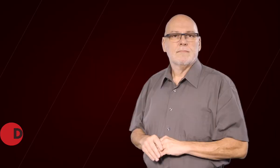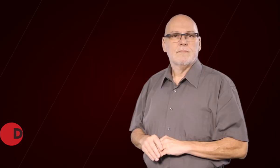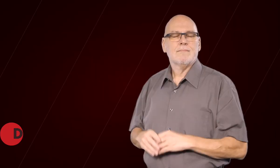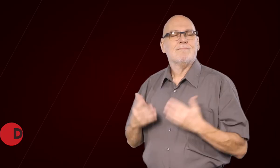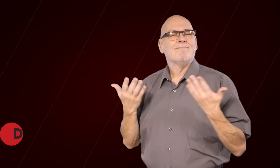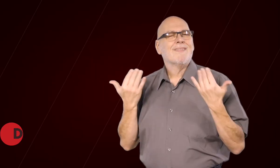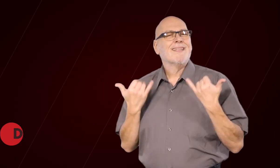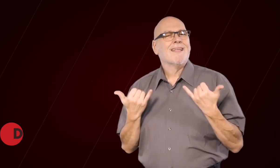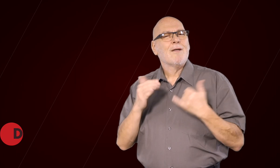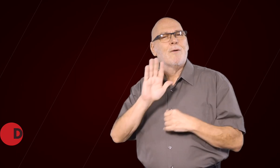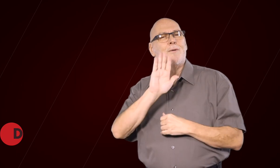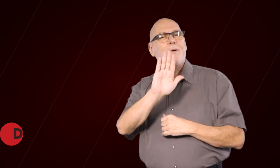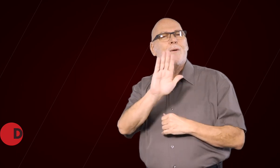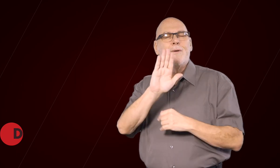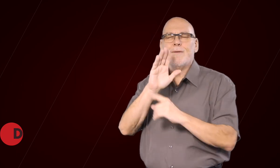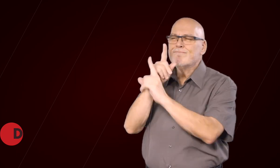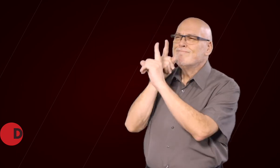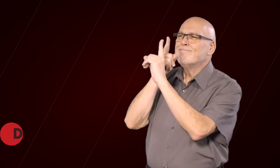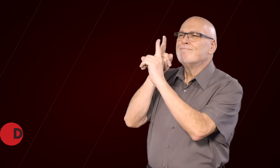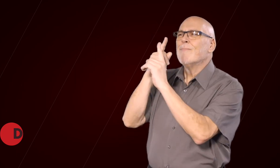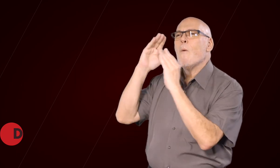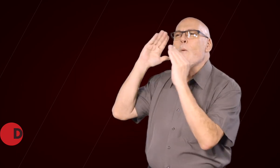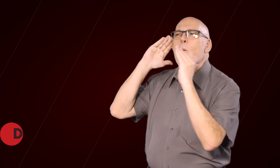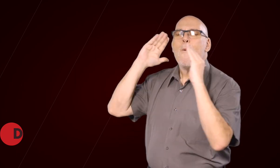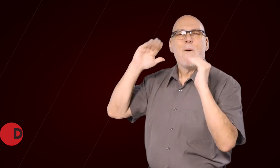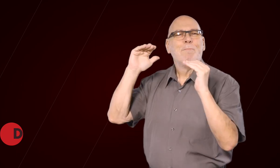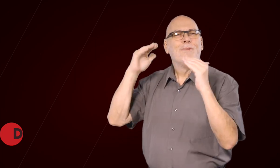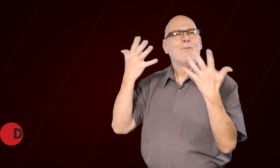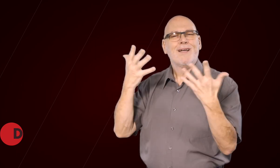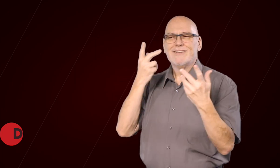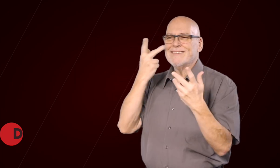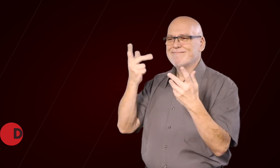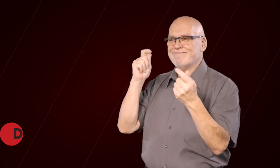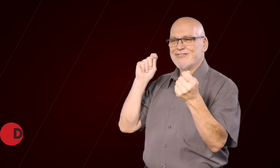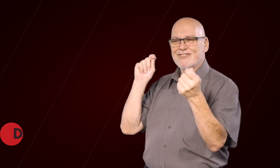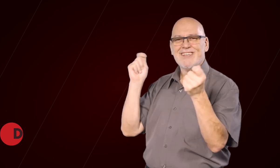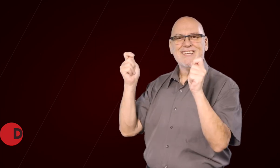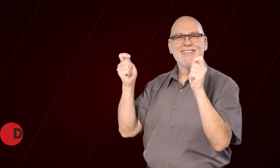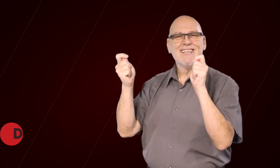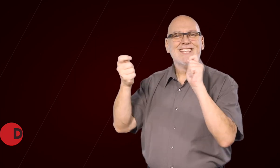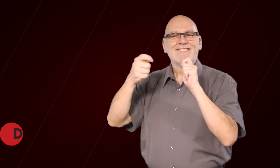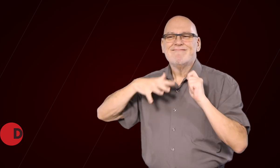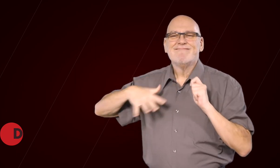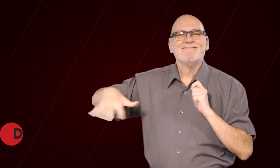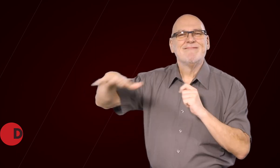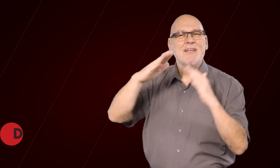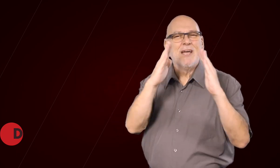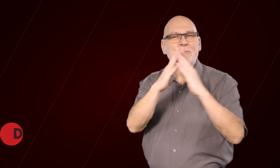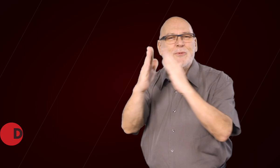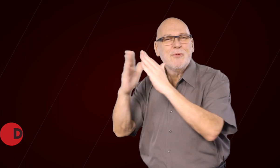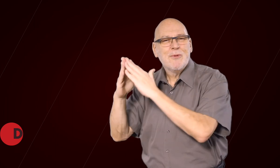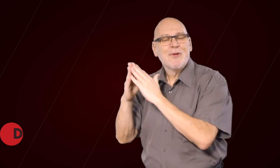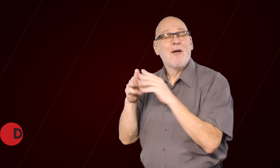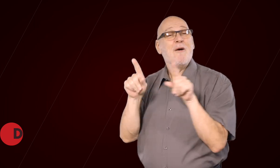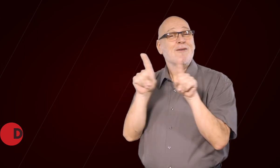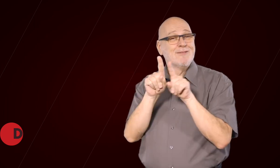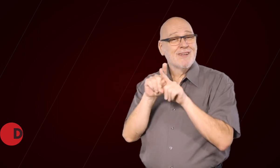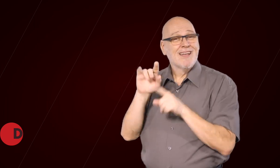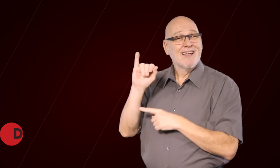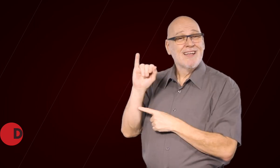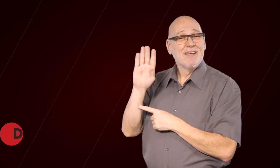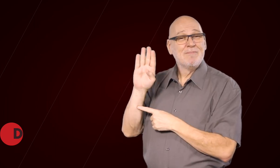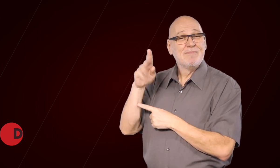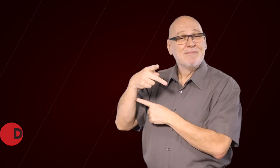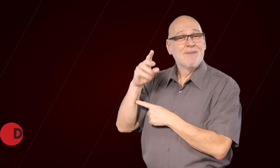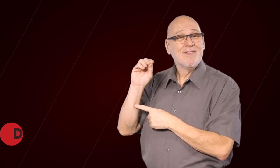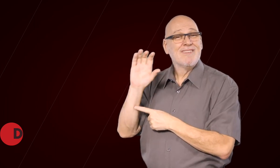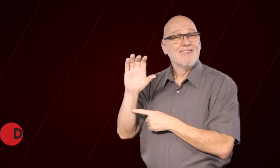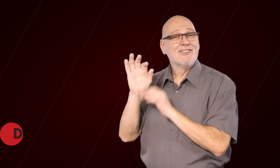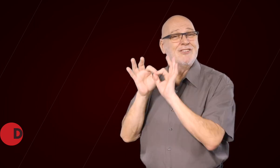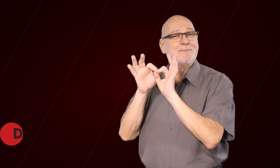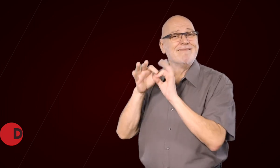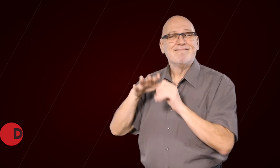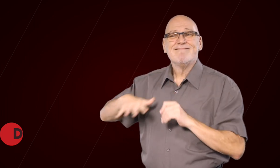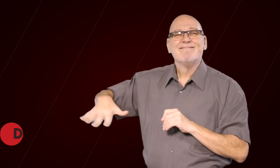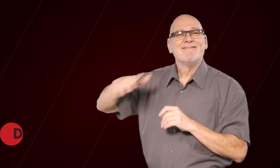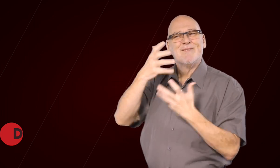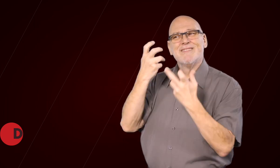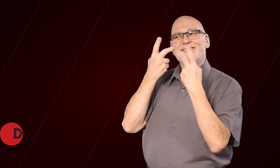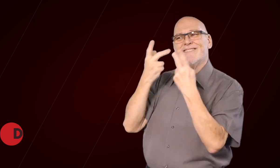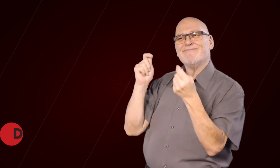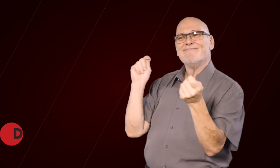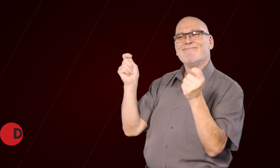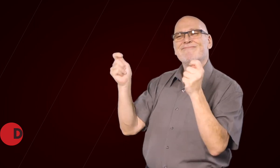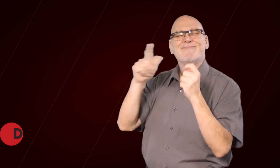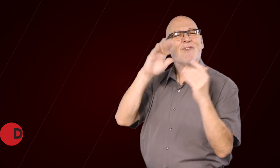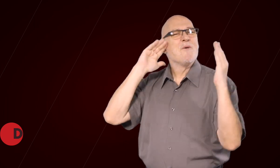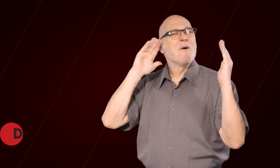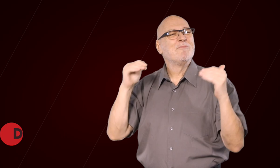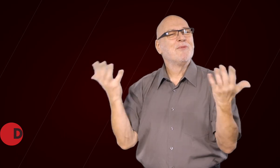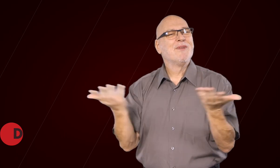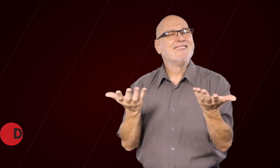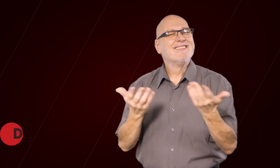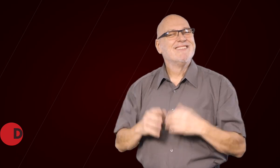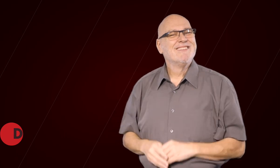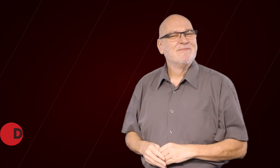What changes do you hope to see in the community and IBPOC interpreters?